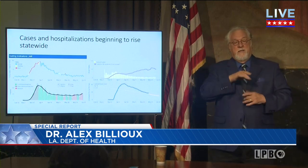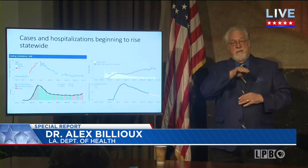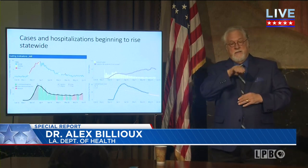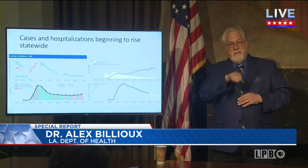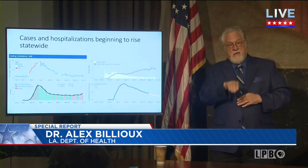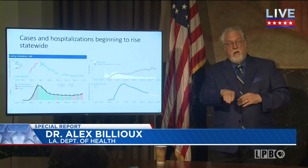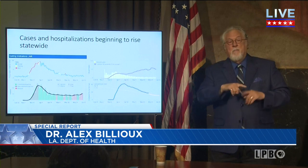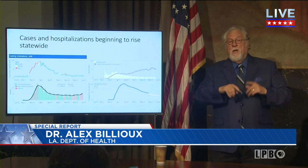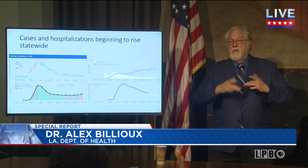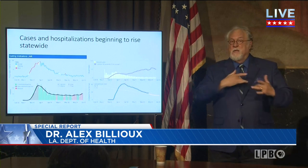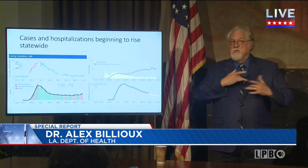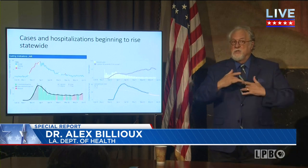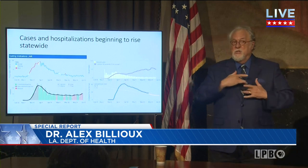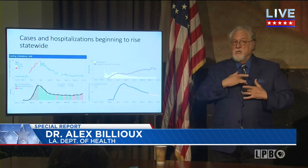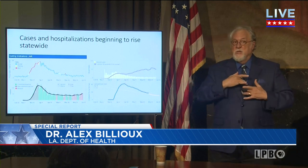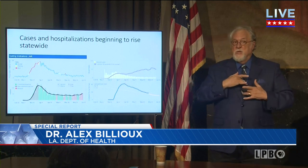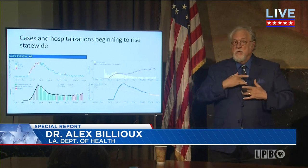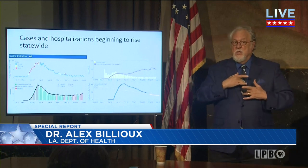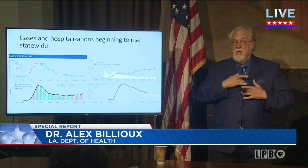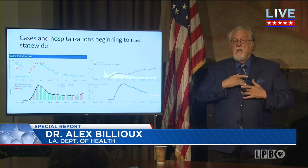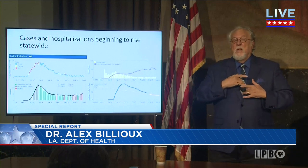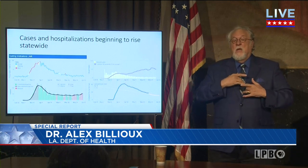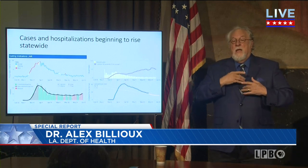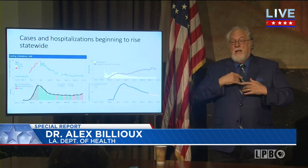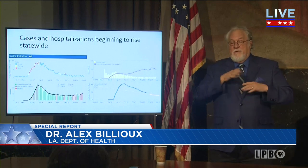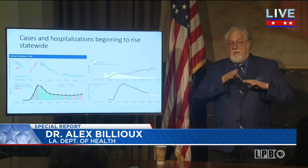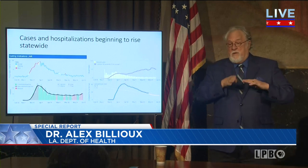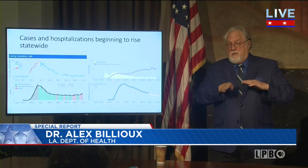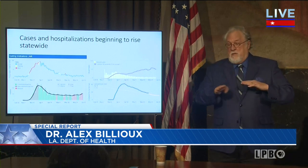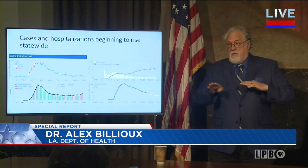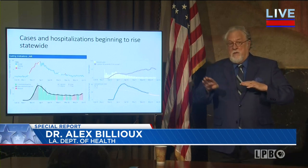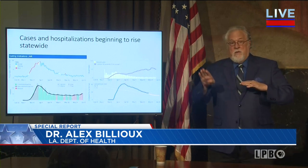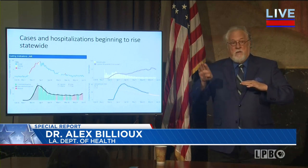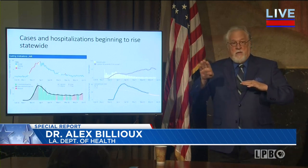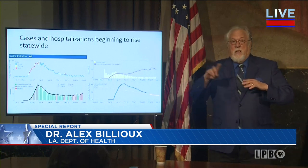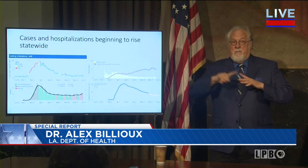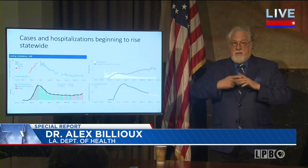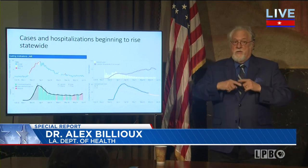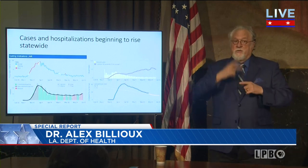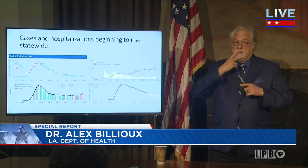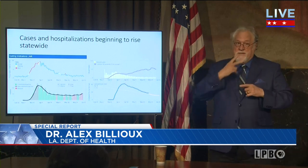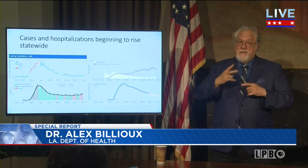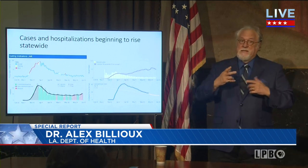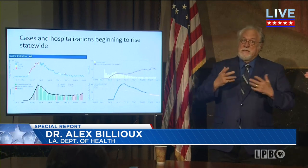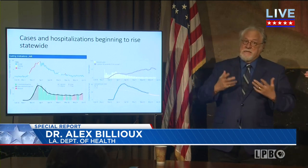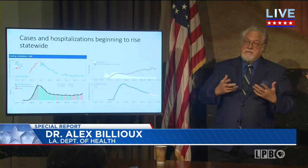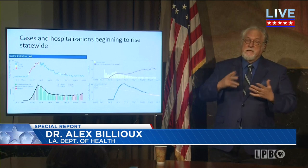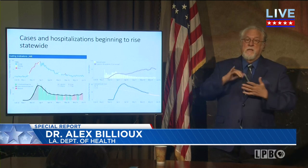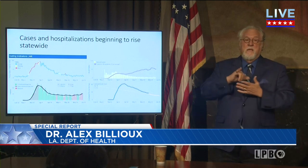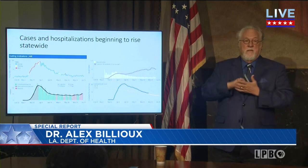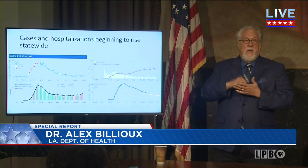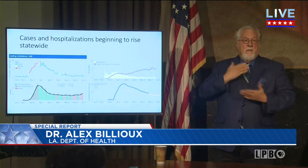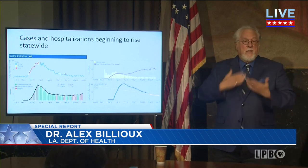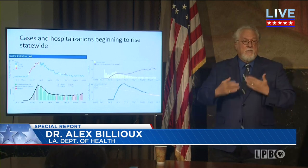ALMOST LIKE A SKI JUMP. THAT SLIGHT UPTICK. WE WOULD DESCRIBE THIS AS A 14 DAY DOWNWARD TREND.